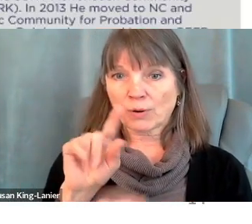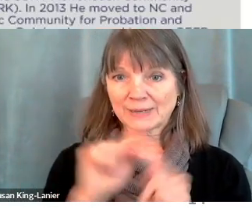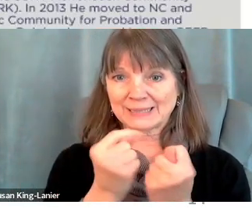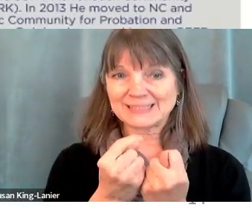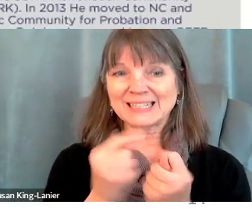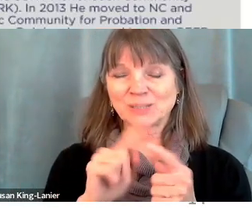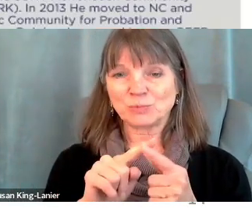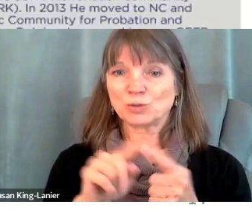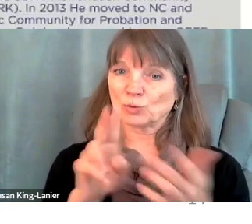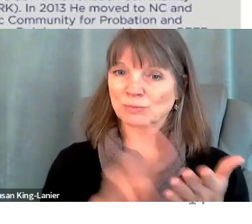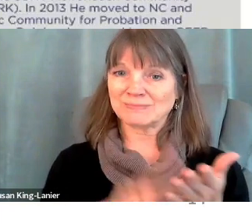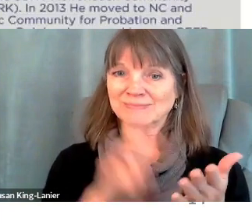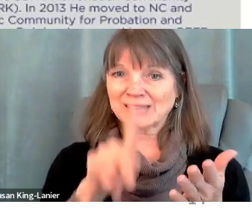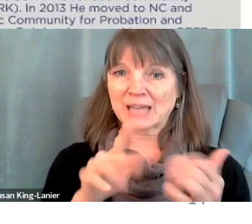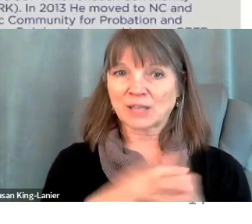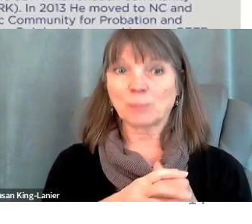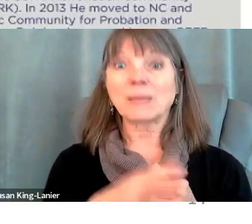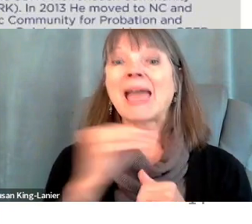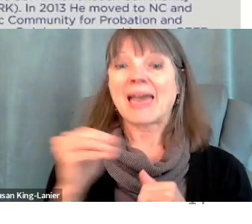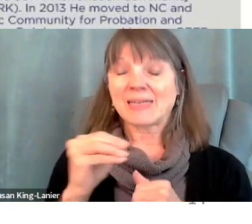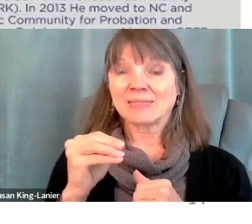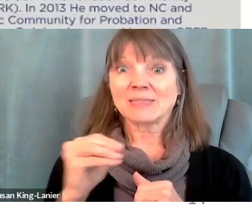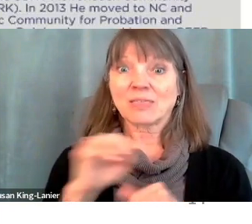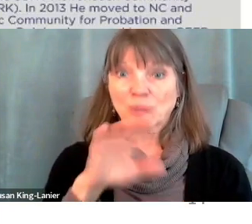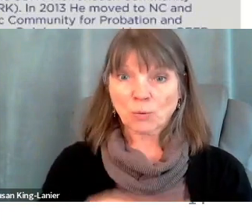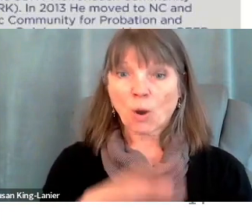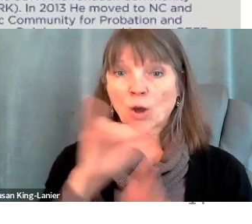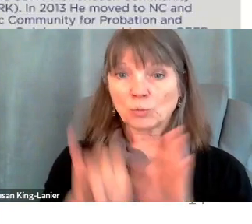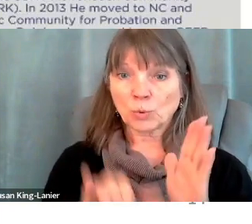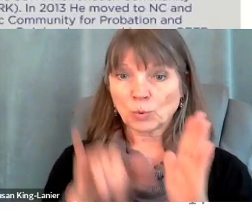All of our past presentations are on our Chess Health YouTube channel as well.